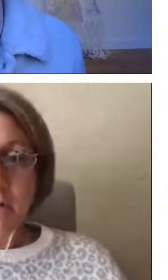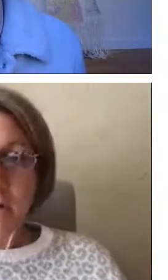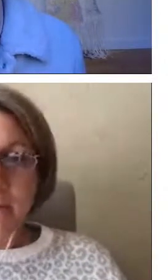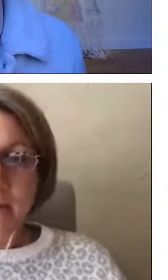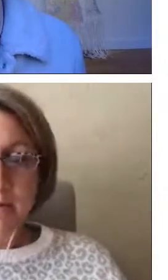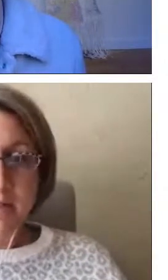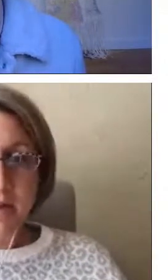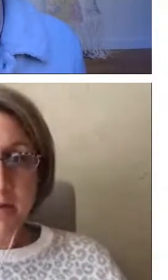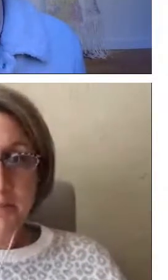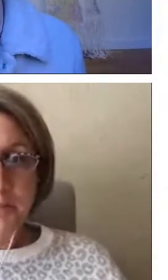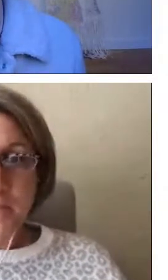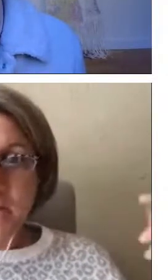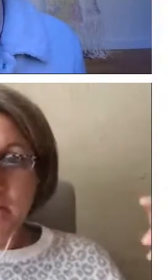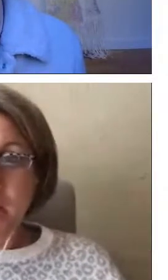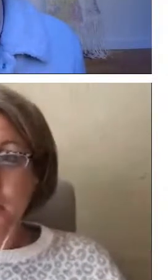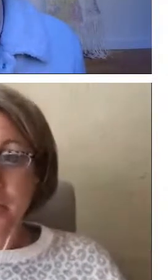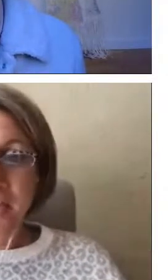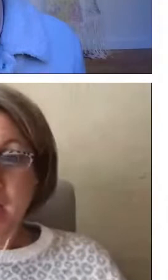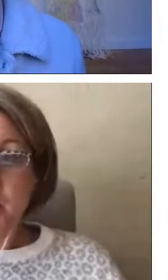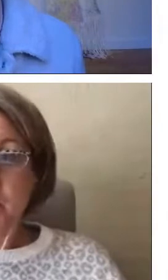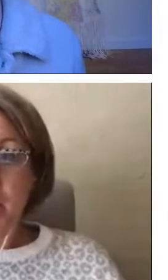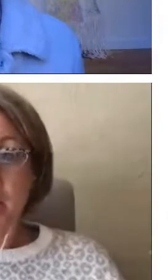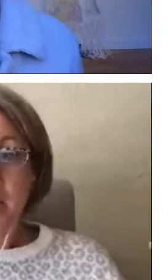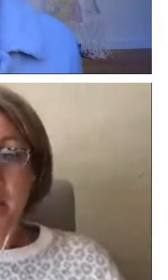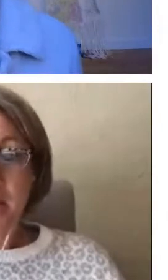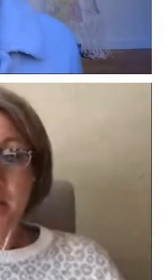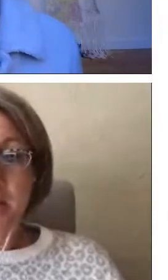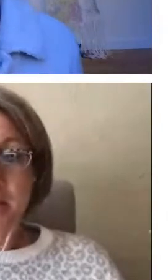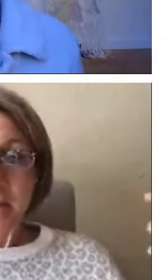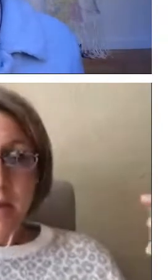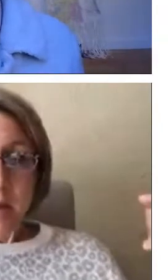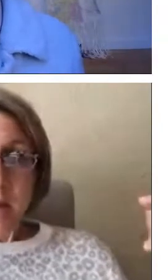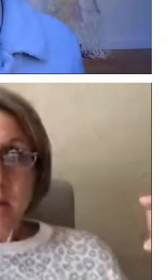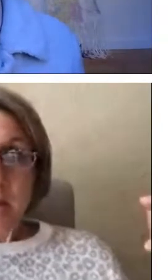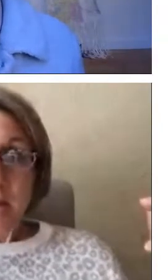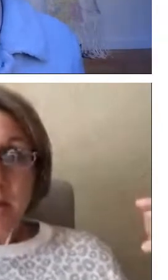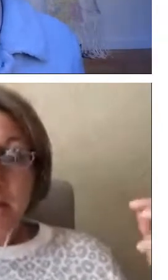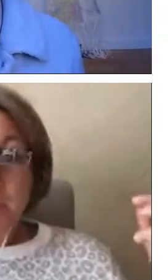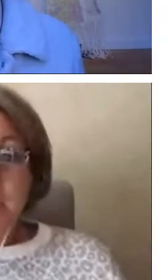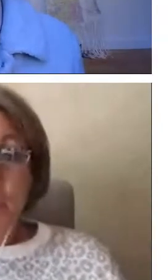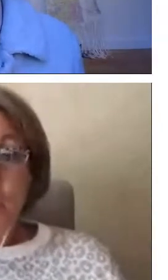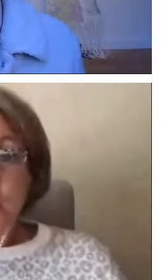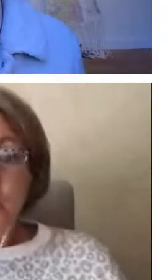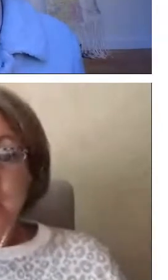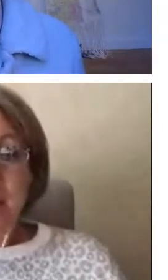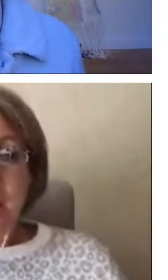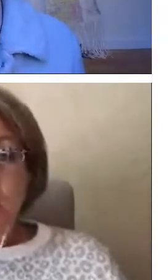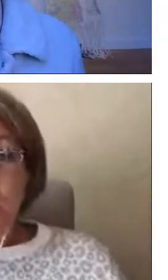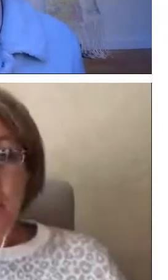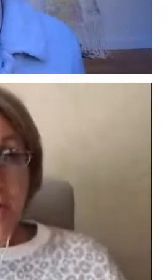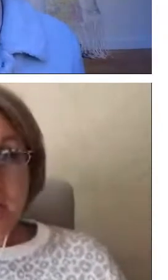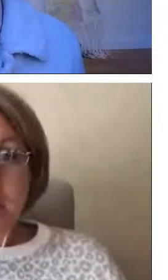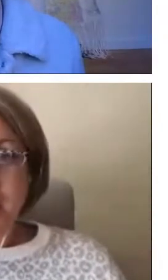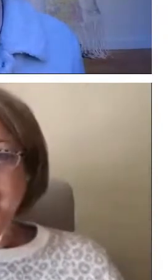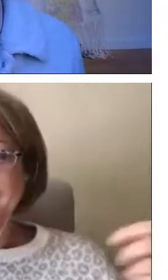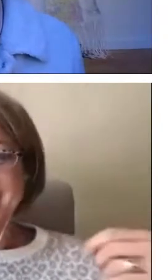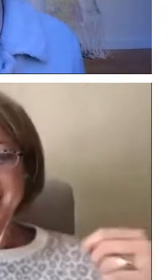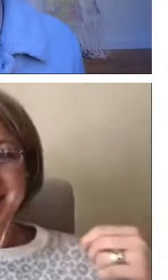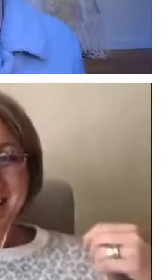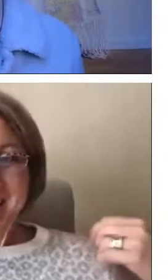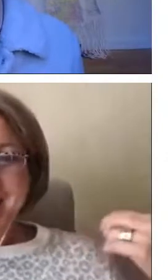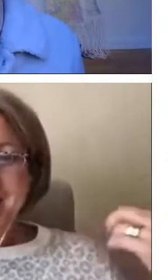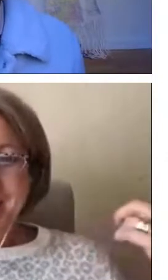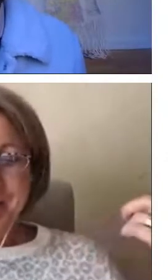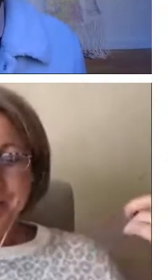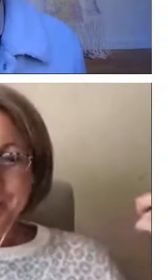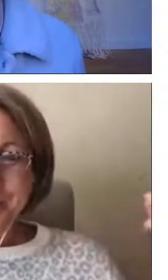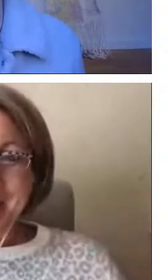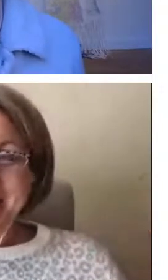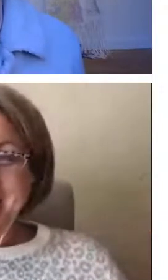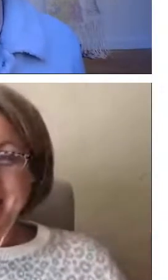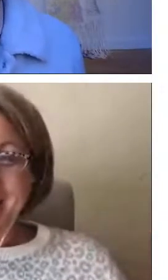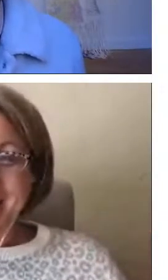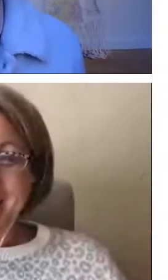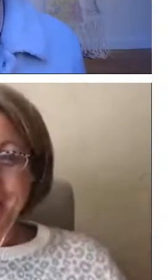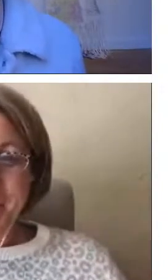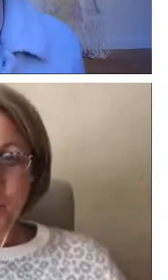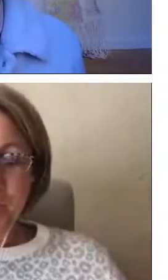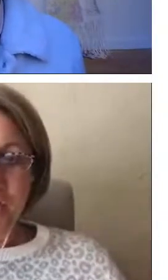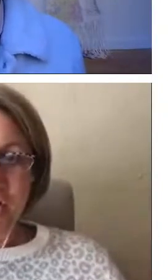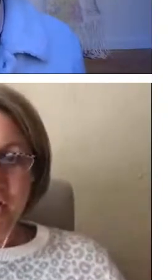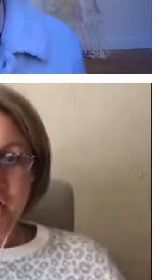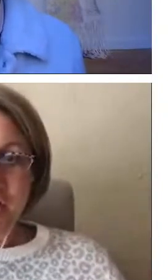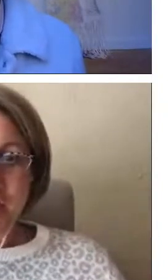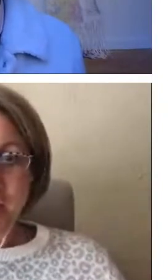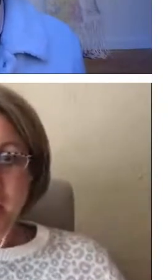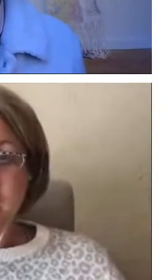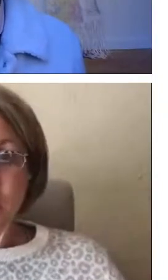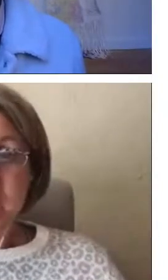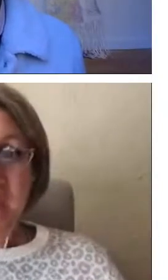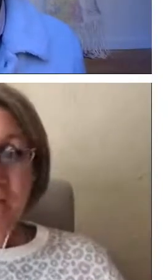around not only thought but redlining with credit cards and with our social media algorithms,